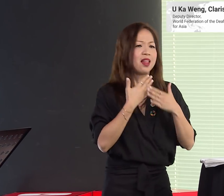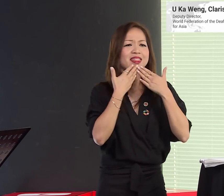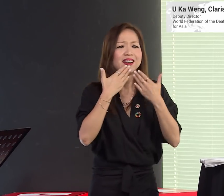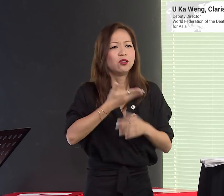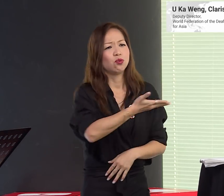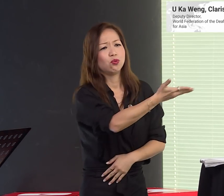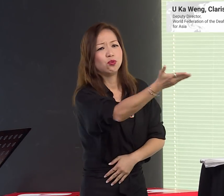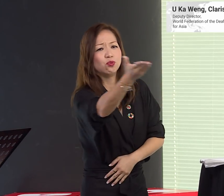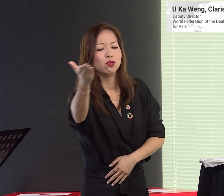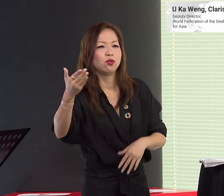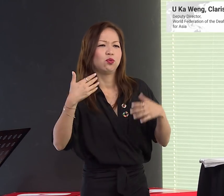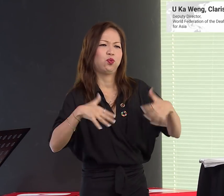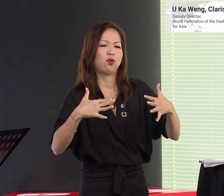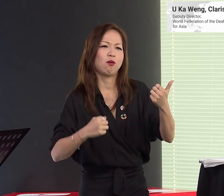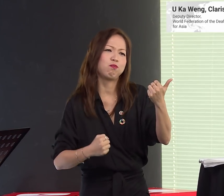My sign name is this.